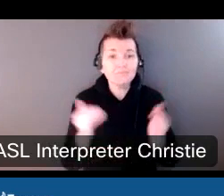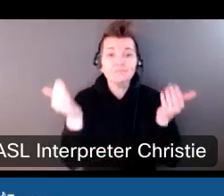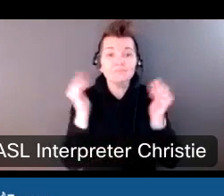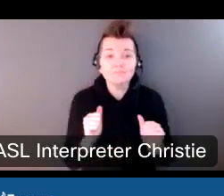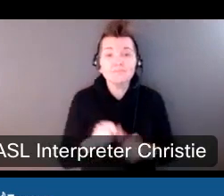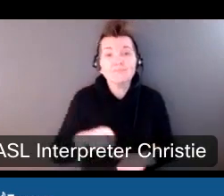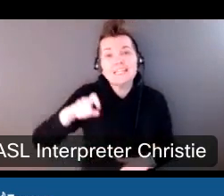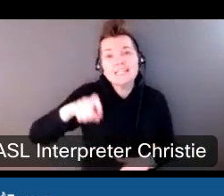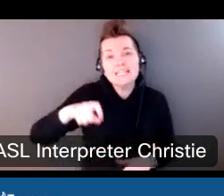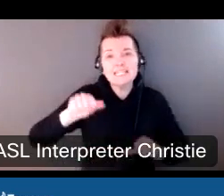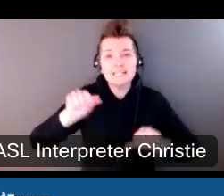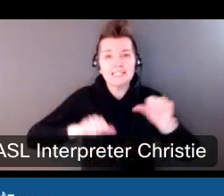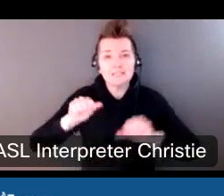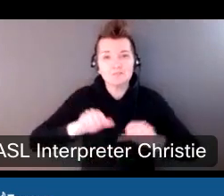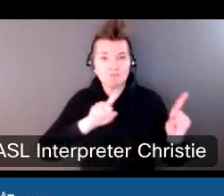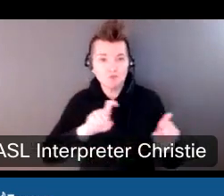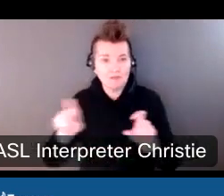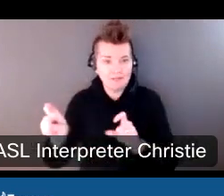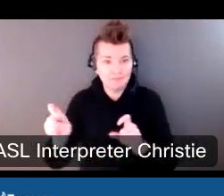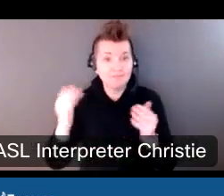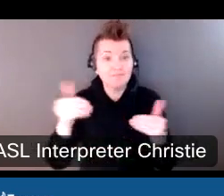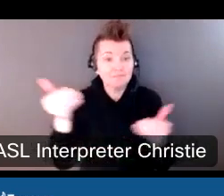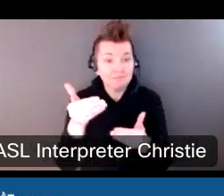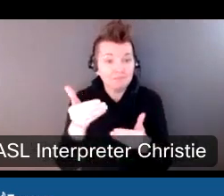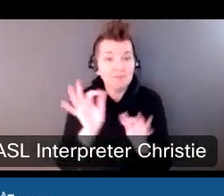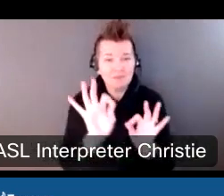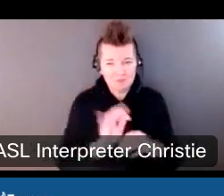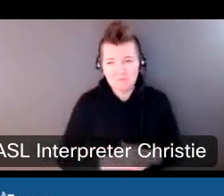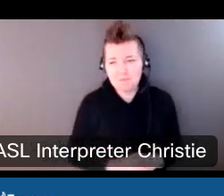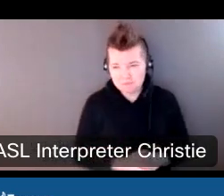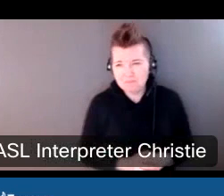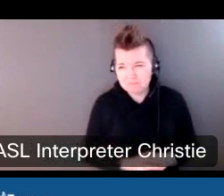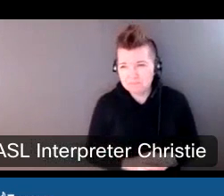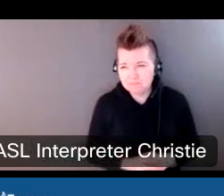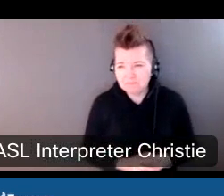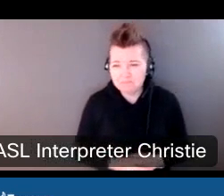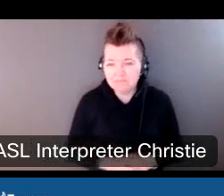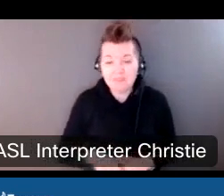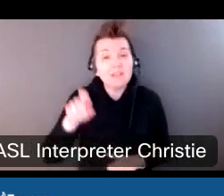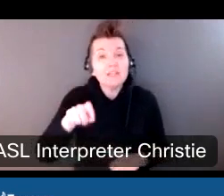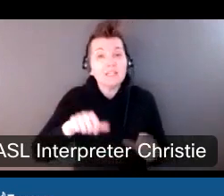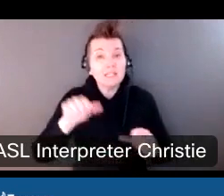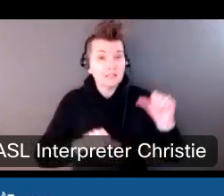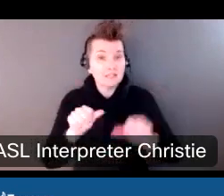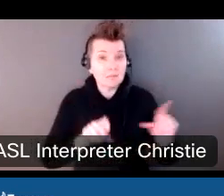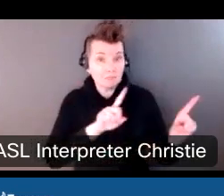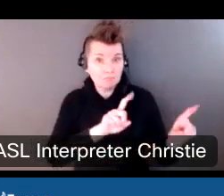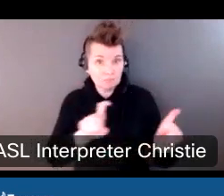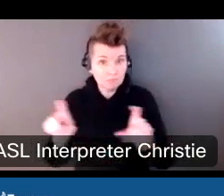Next slide. So for our needs assessment survey, based on the insights we received from our organizational